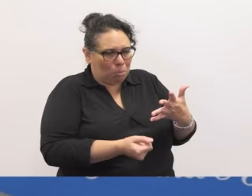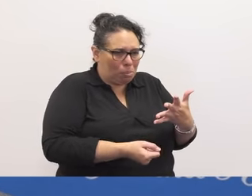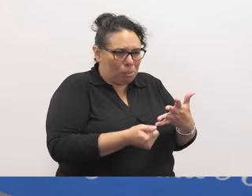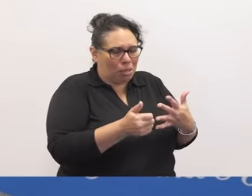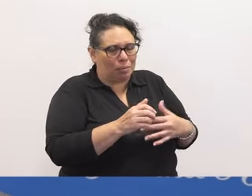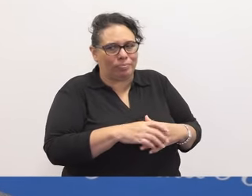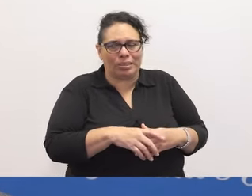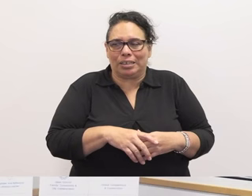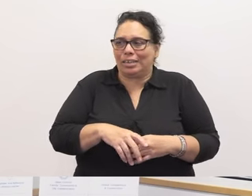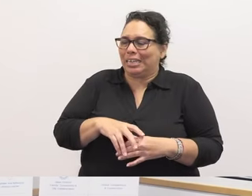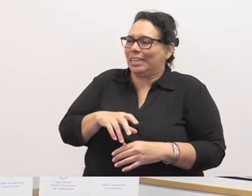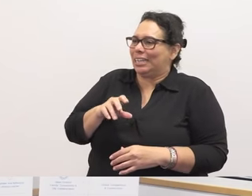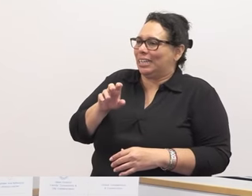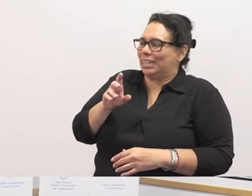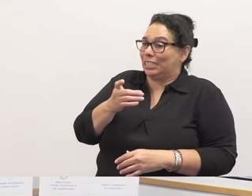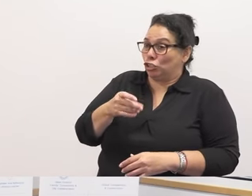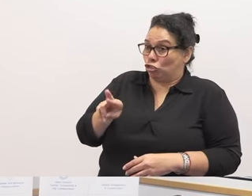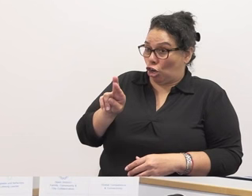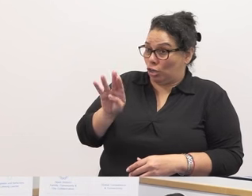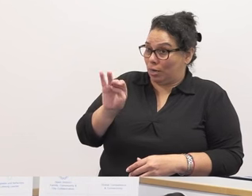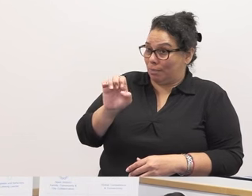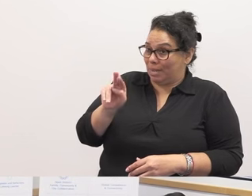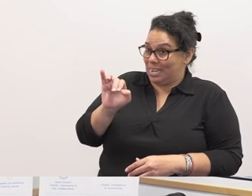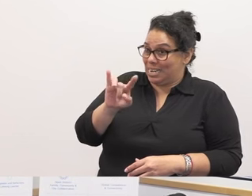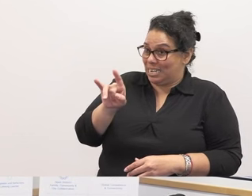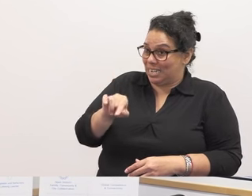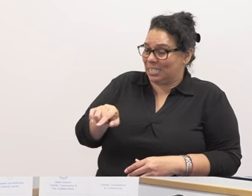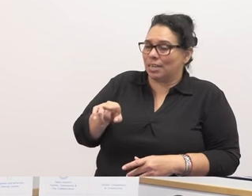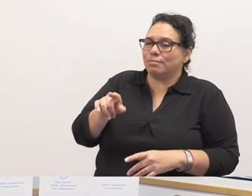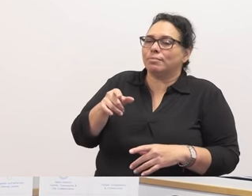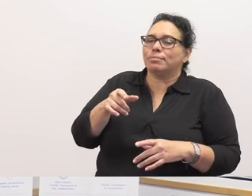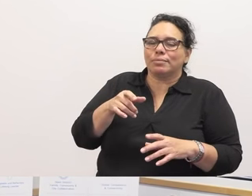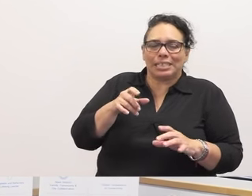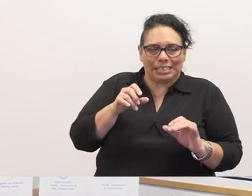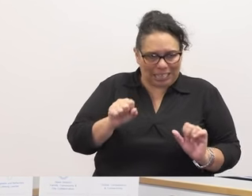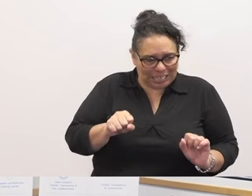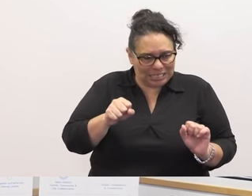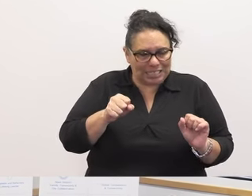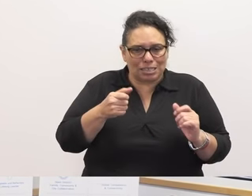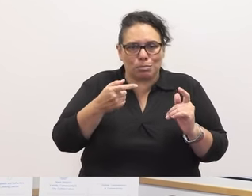Yeah, so let me, let me try to help here and I apologize if I'm making this more complicated.